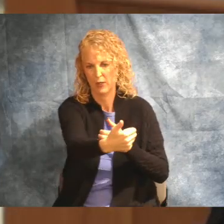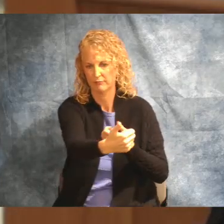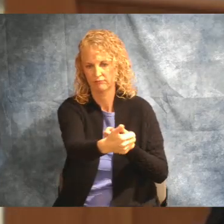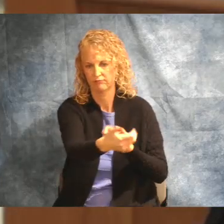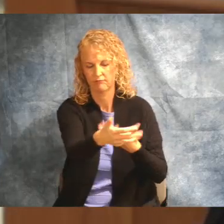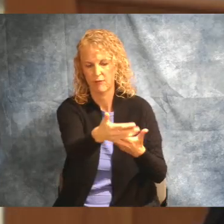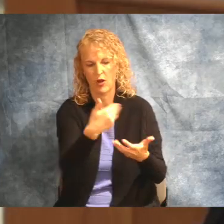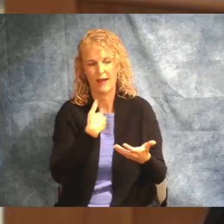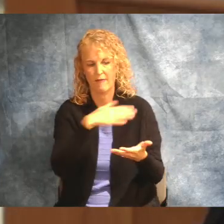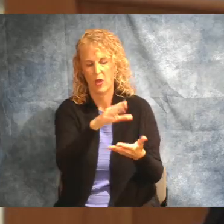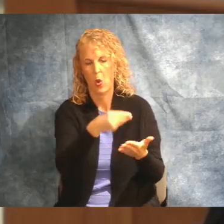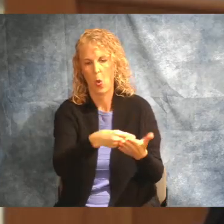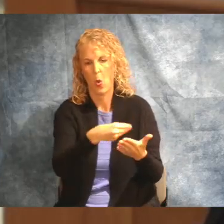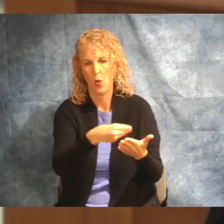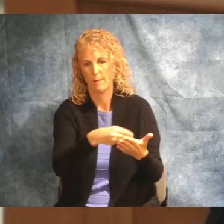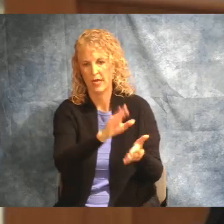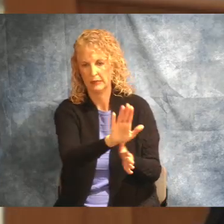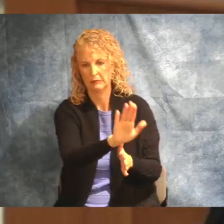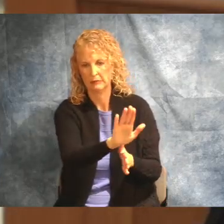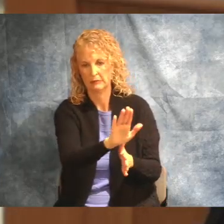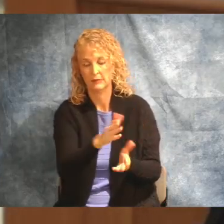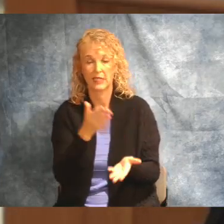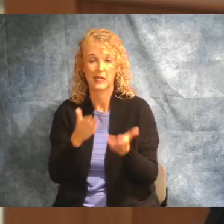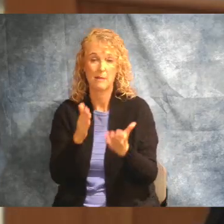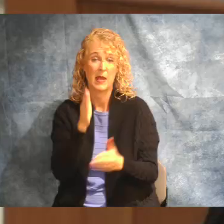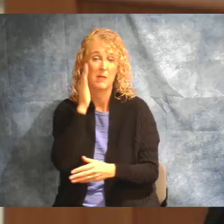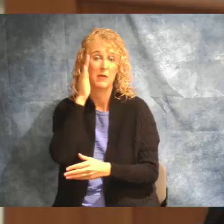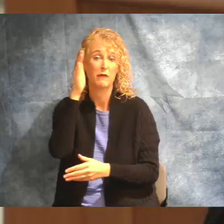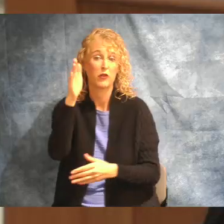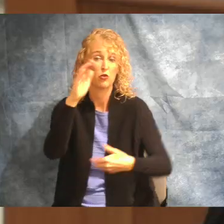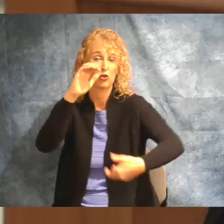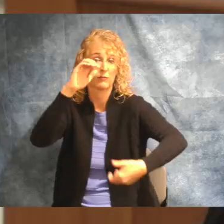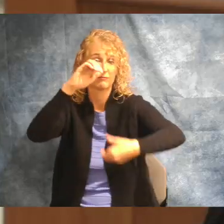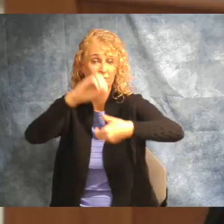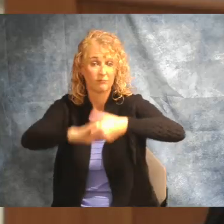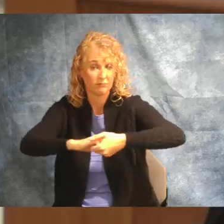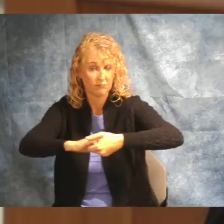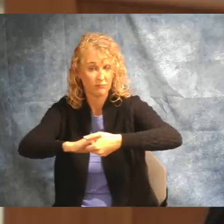county. in the future, we might see if they're interested in putting some money into this program